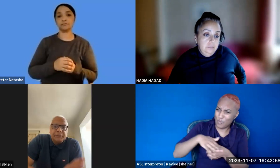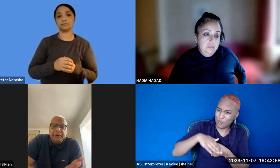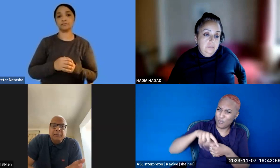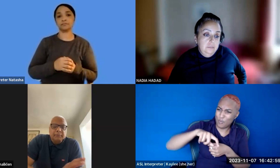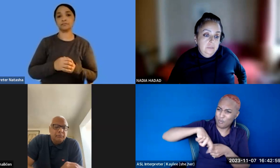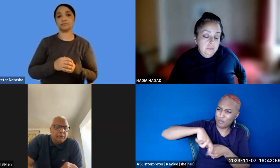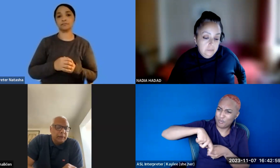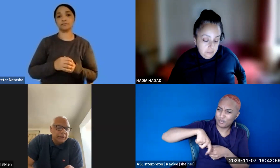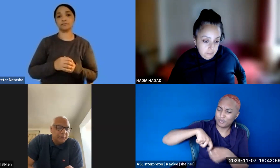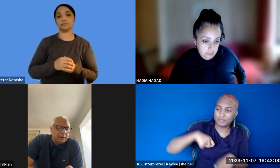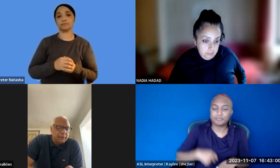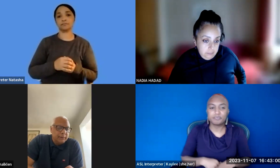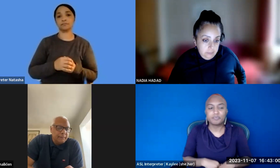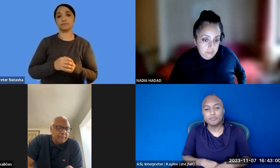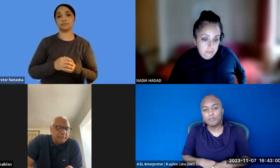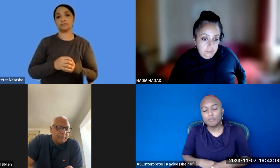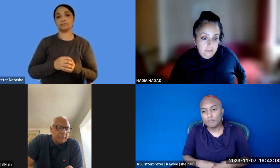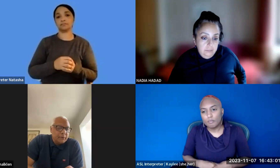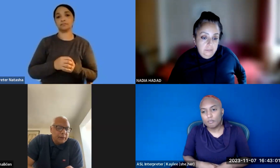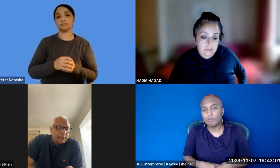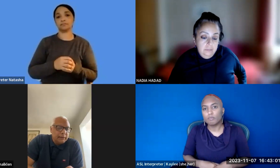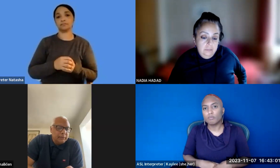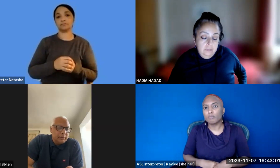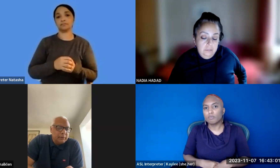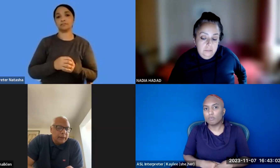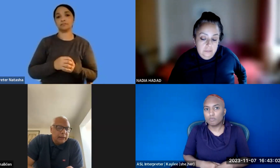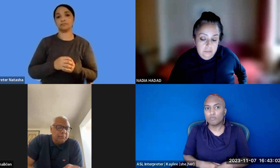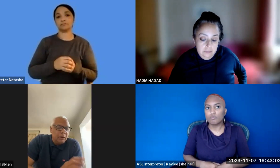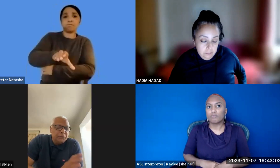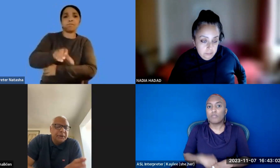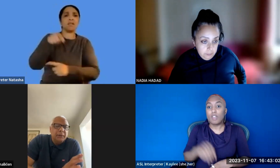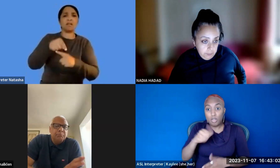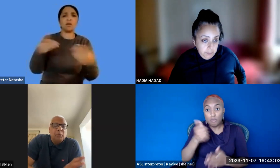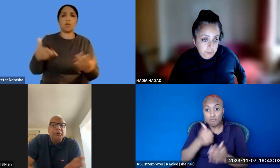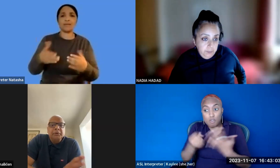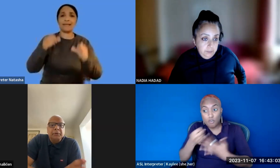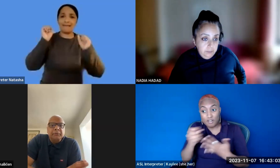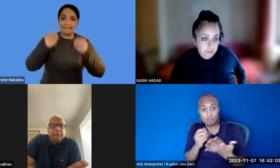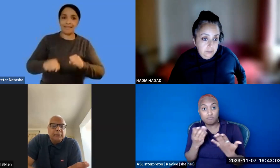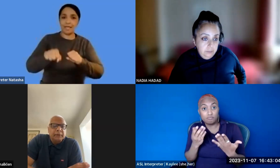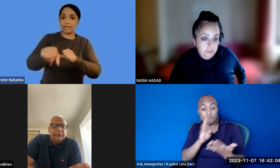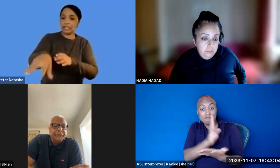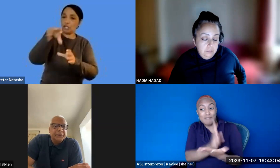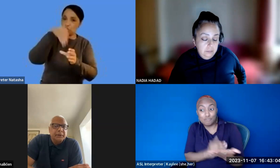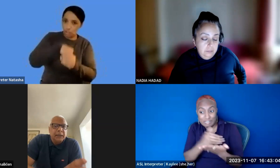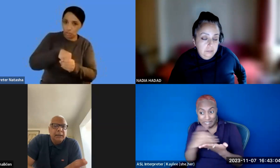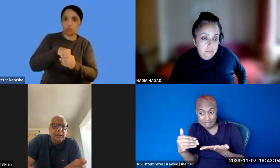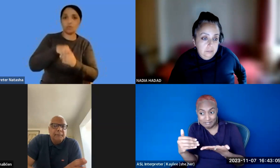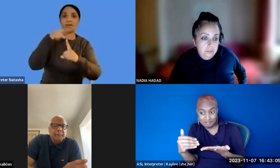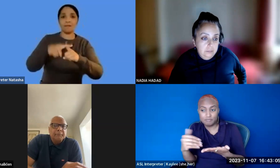their budgeting as well, and, then most importantly (and this is the key